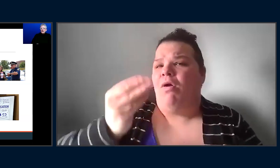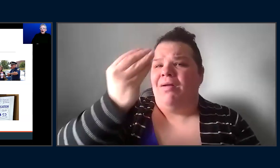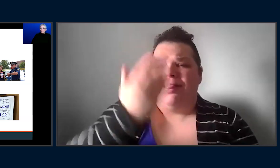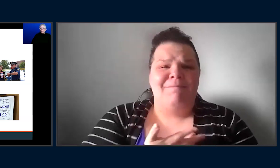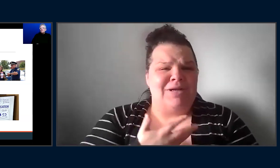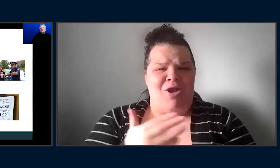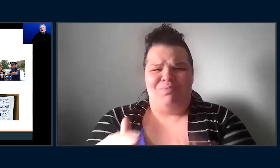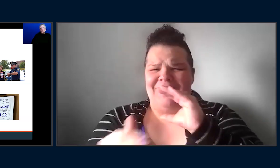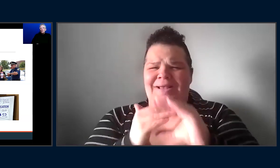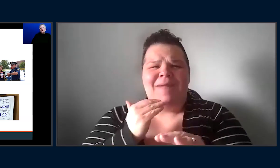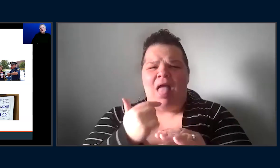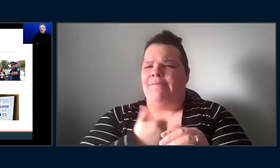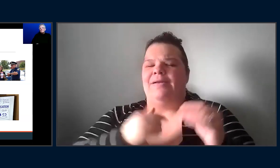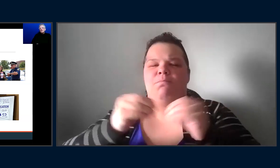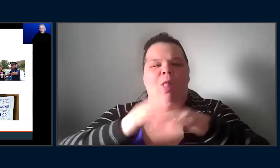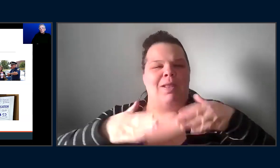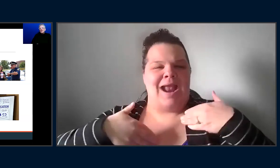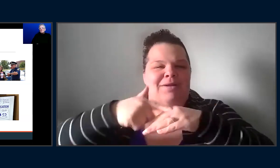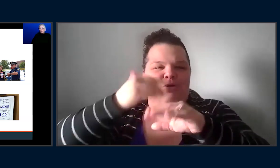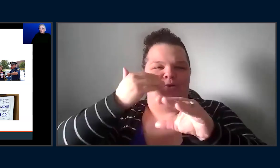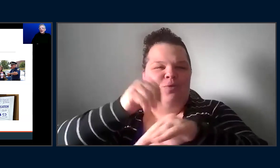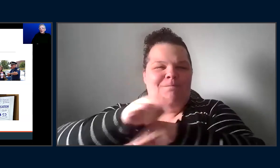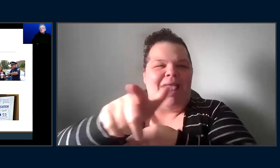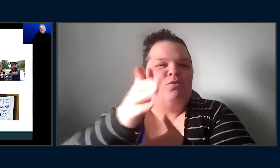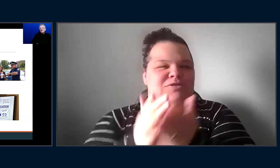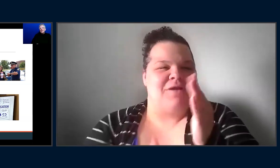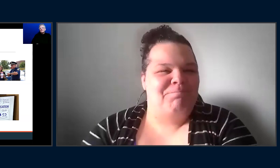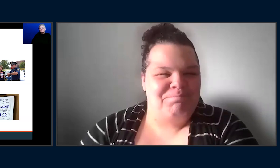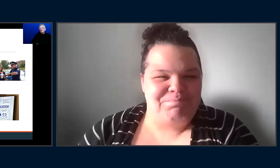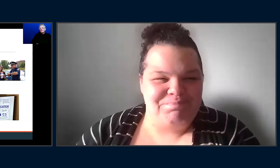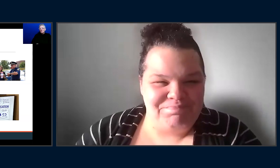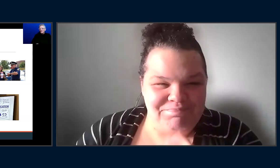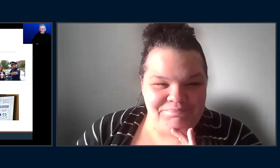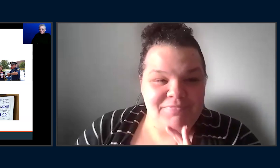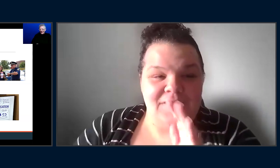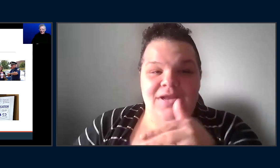in getting some of these, or if you need more, let me know. Email me. And I'm more than happy